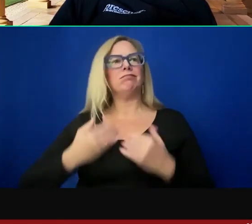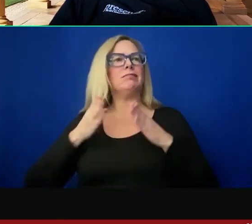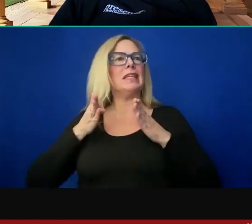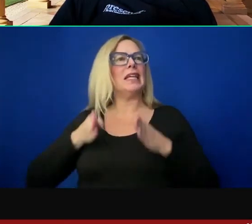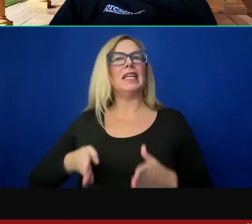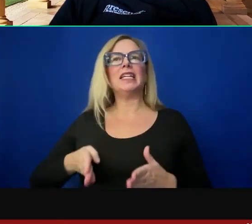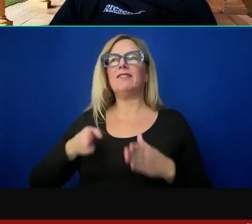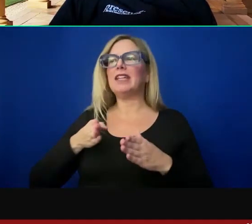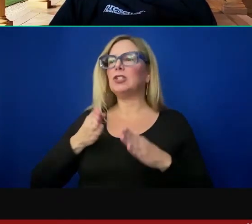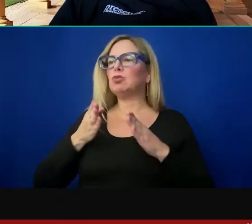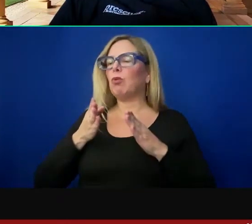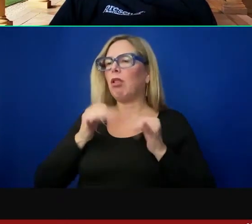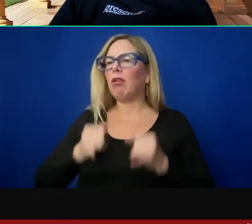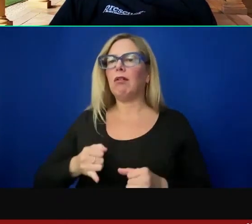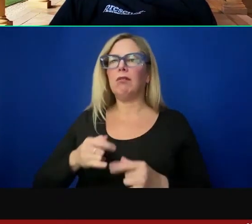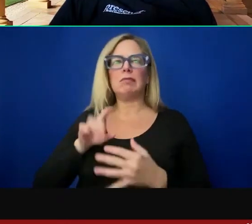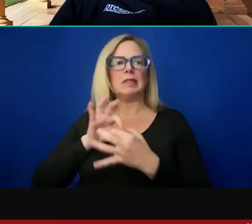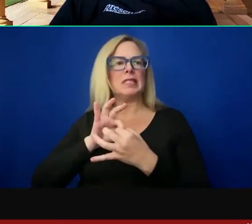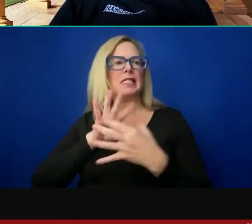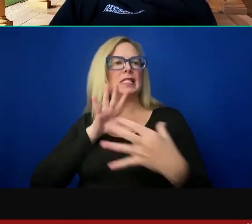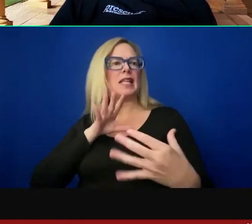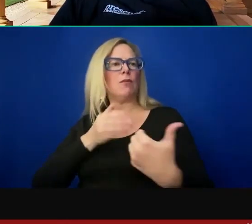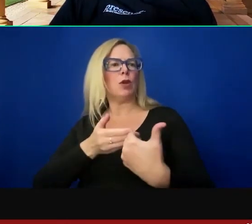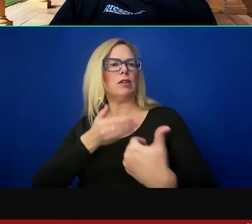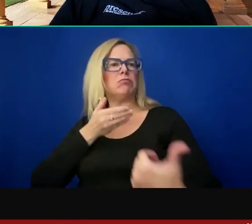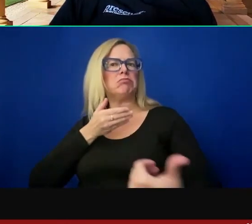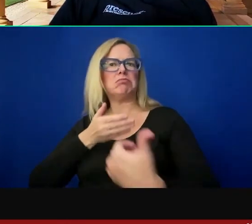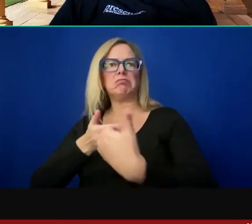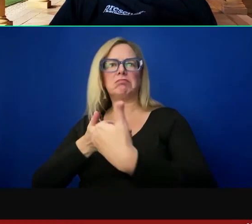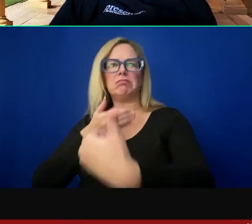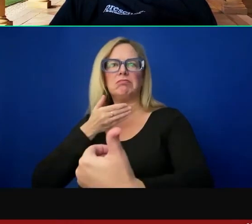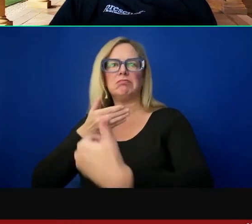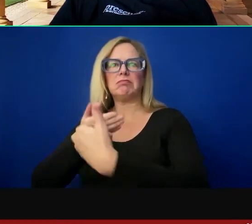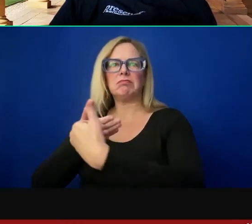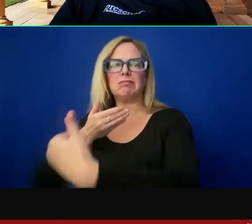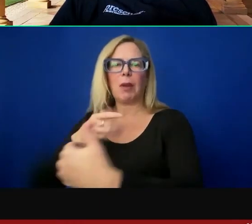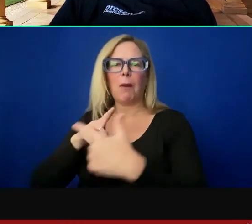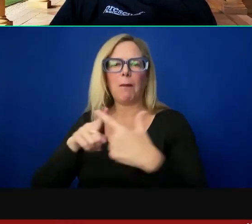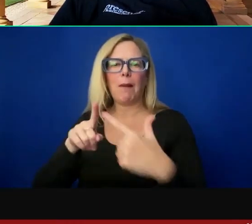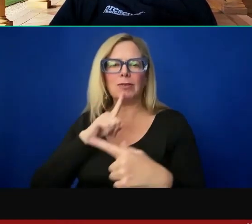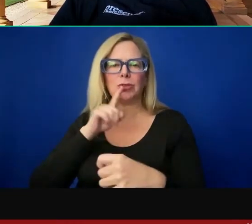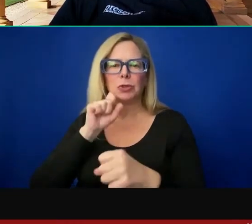separated from one another. Whereas, you are connected, and what you do affects the whole